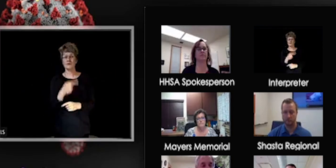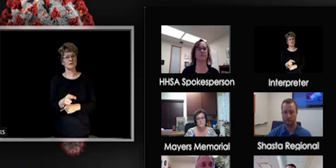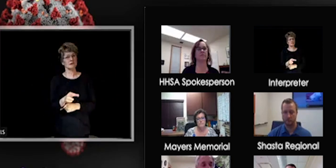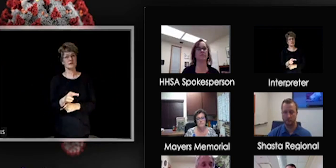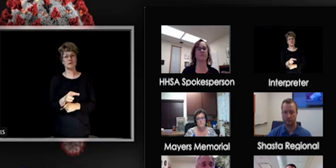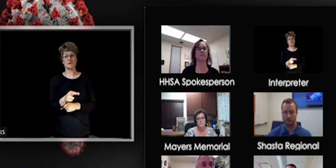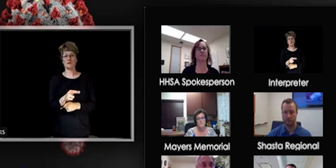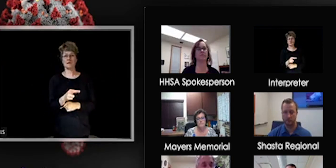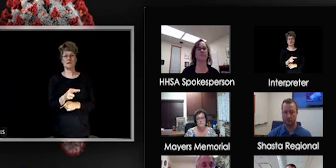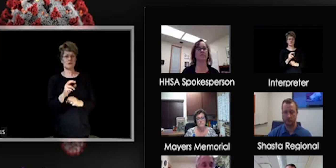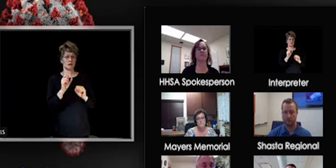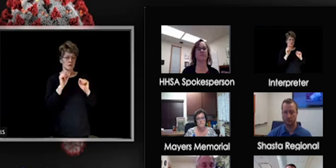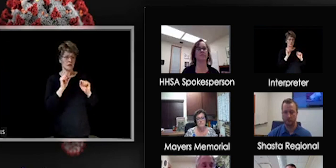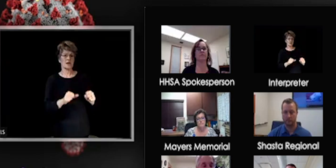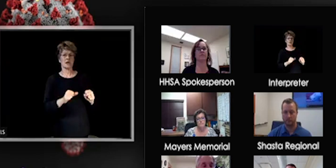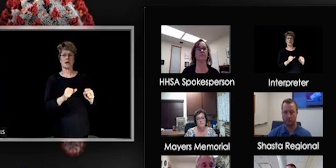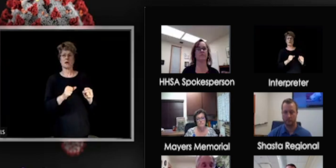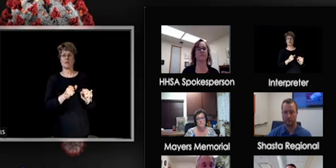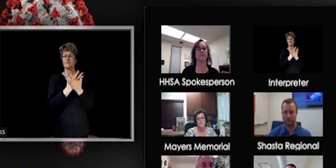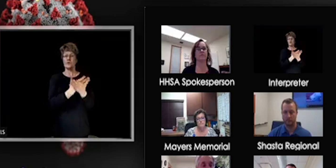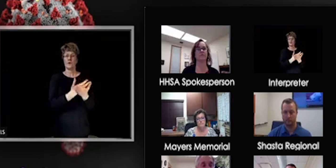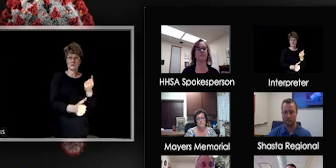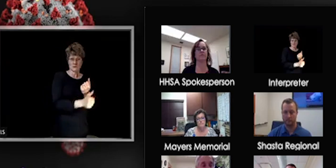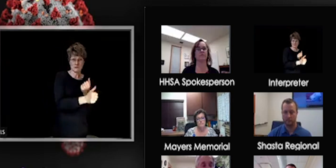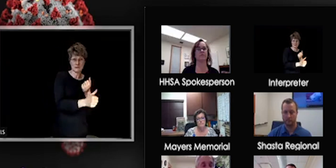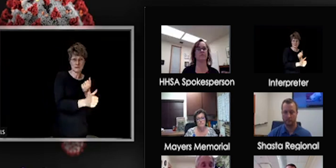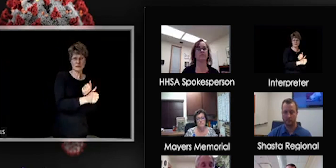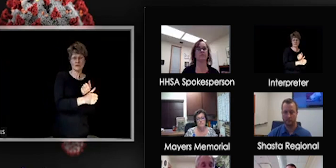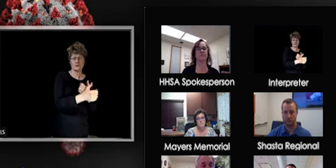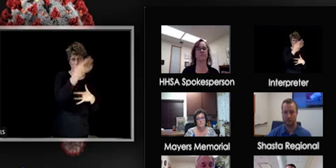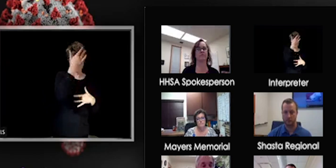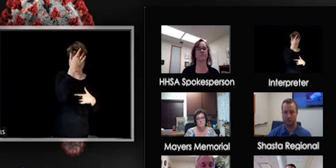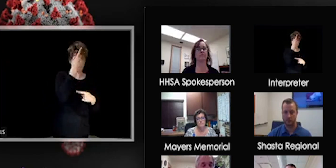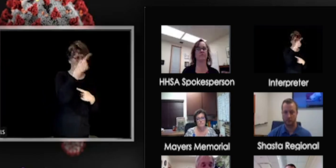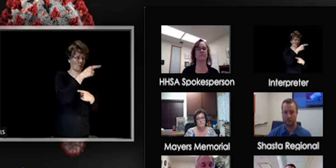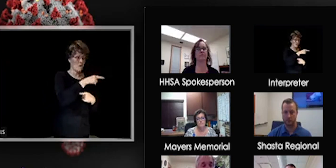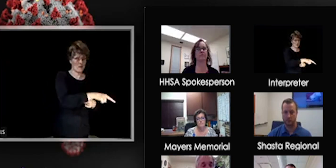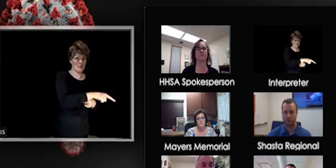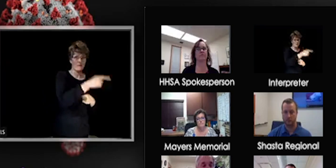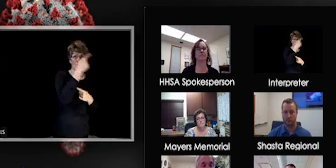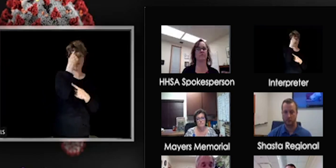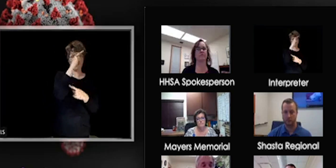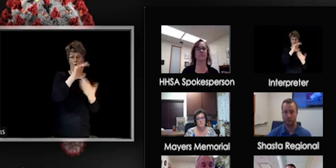happening. If we were fortunate and there was no one with the virus at rodeo, then that’s